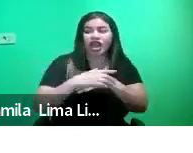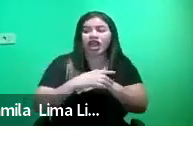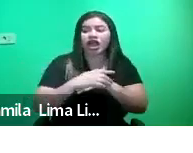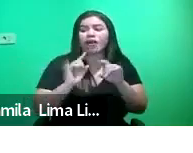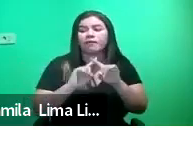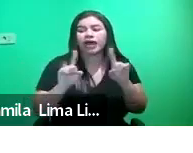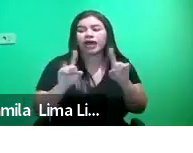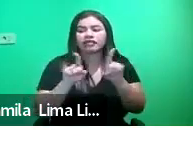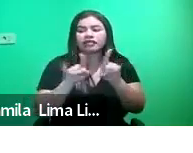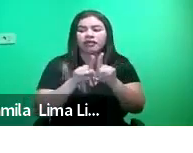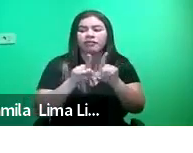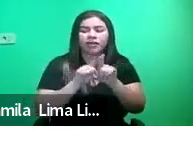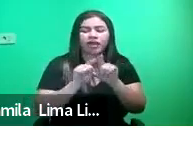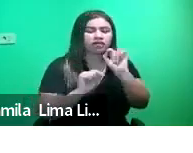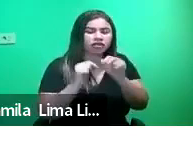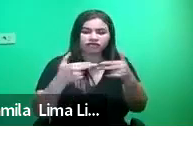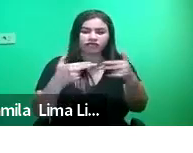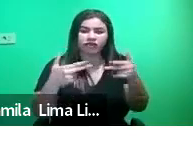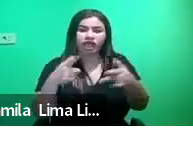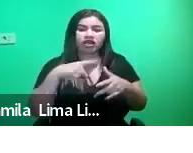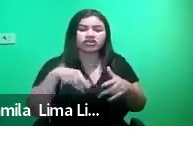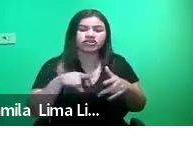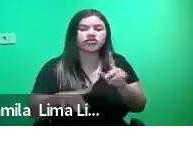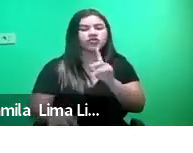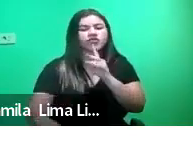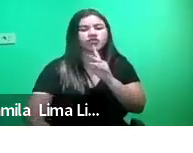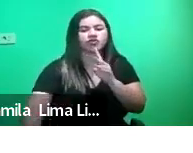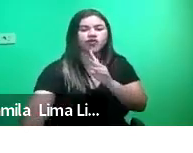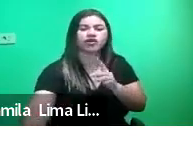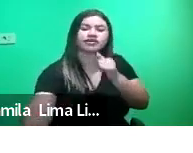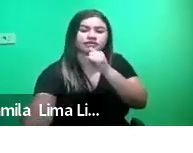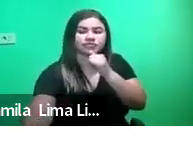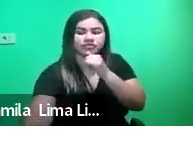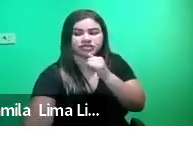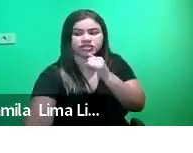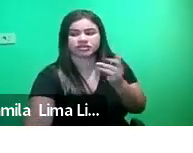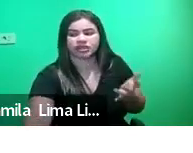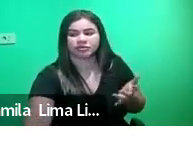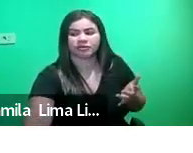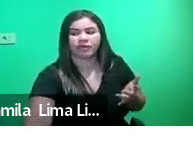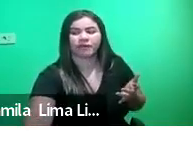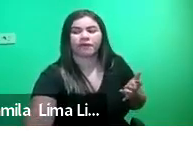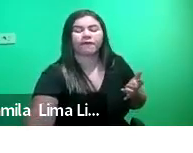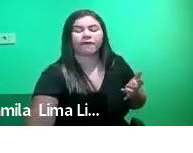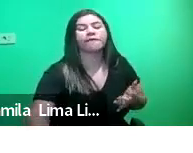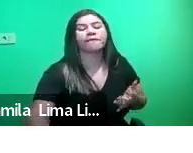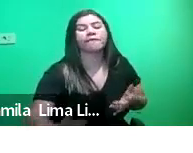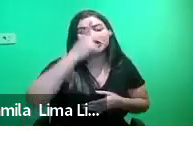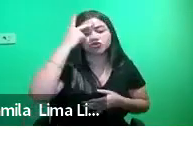possibly of sign use , possibly of sign use in the behavior of behavior of cultural adults, and i'll just show you one such example which is example which is fairly typical